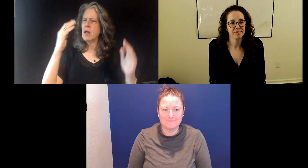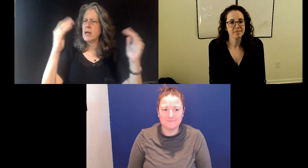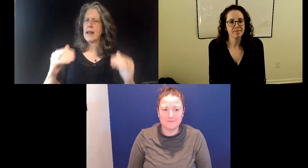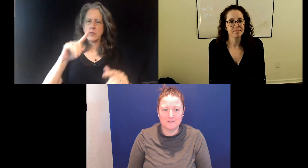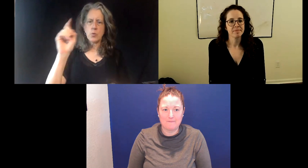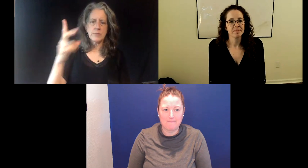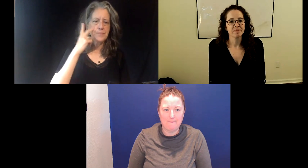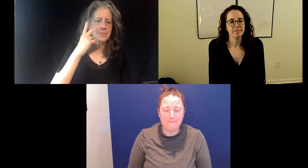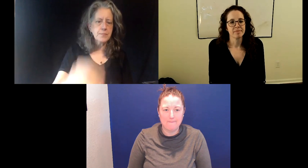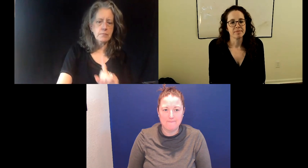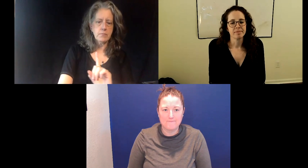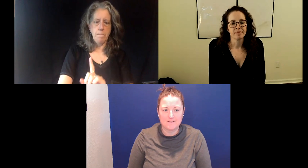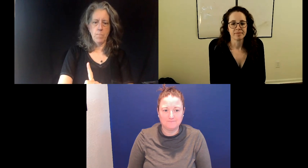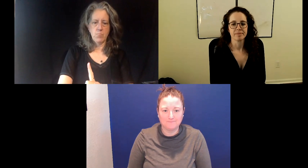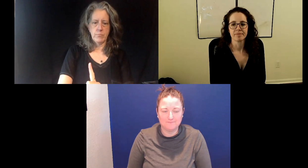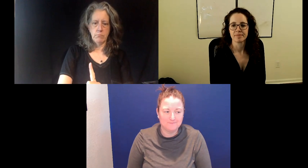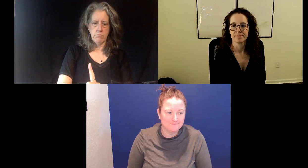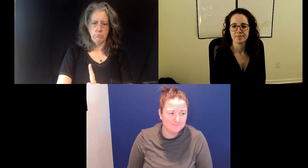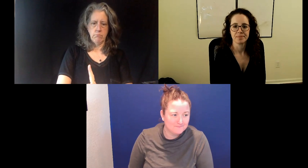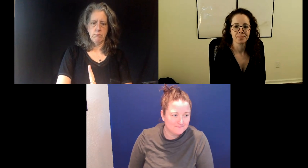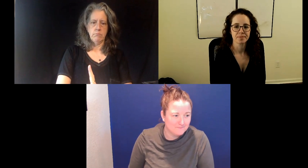okay thanks okay so we're gonna go on to the next question